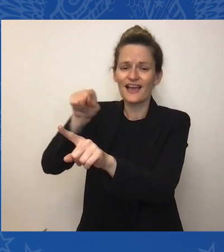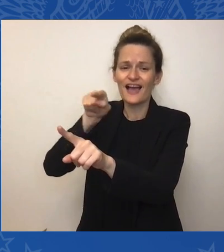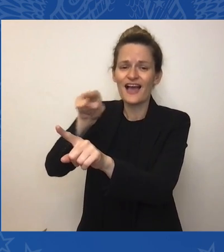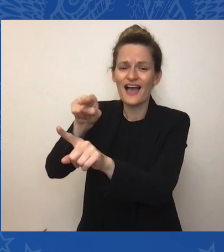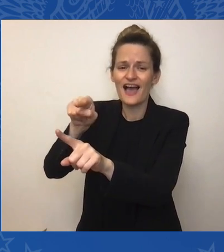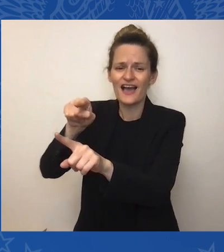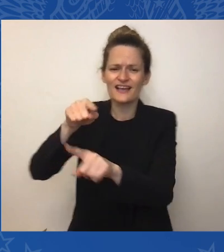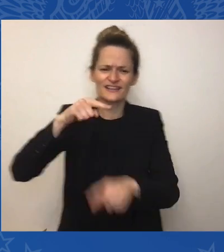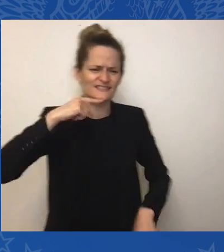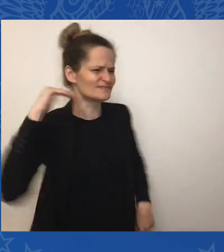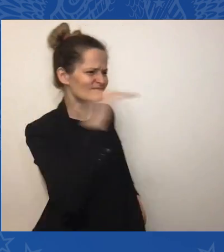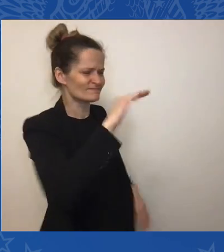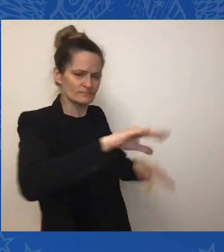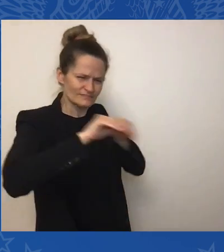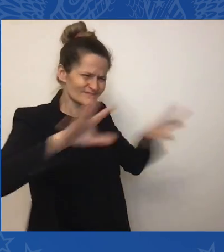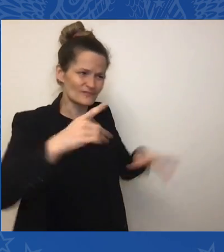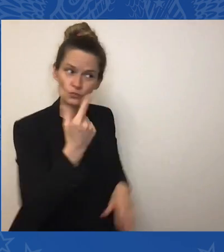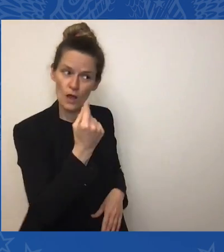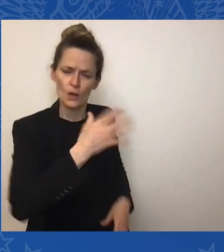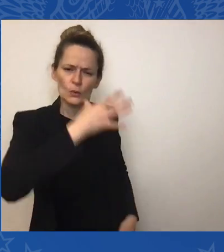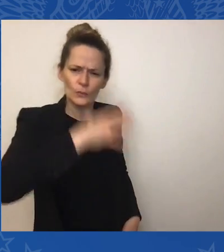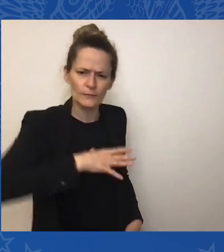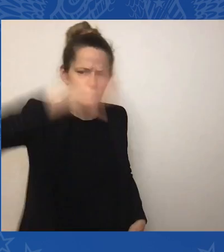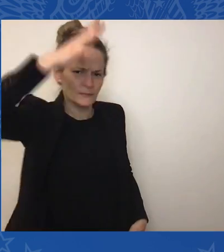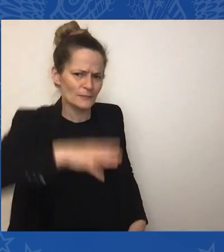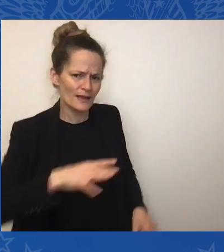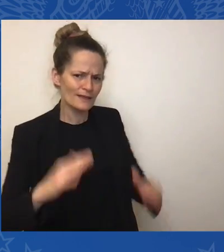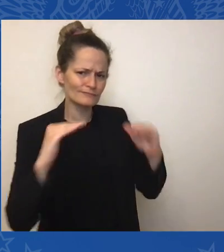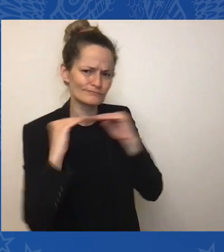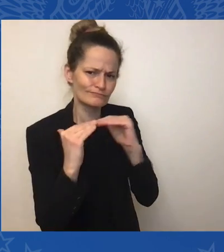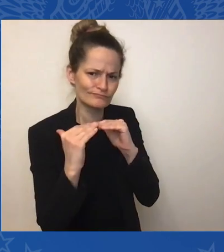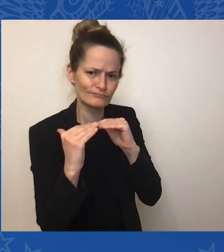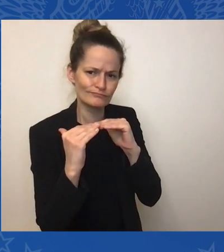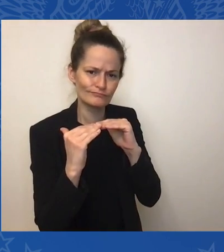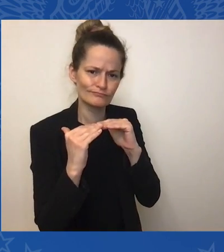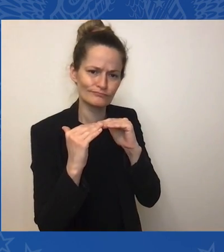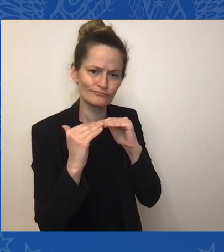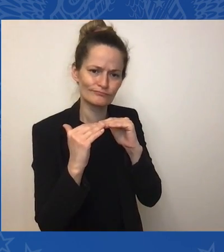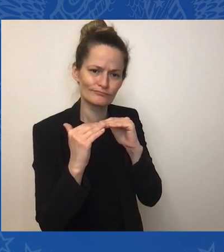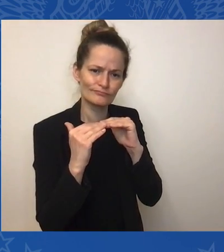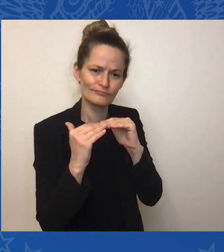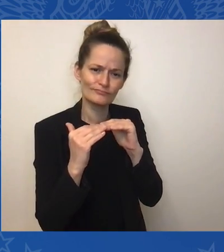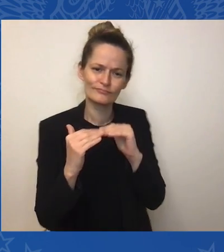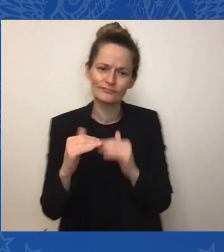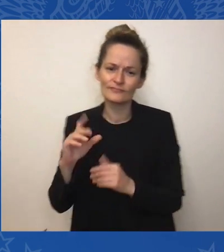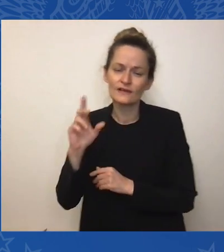for all was deeply rooted in the American Dream -- the right to life, liberty, the pursuit of happiness;